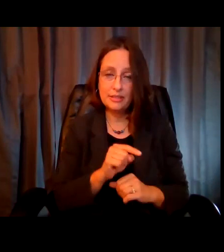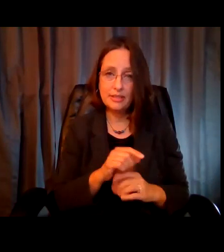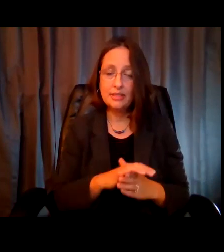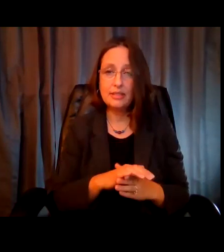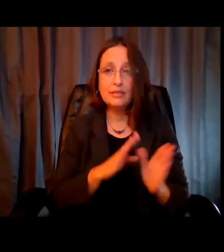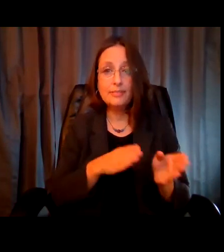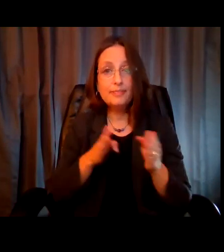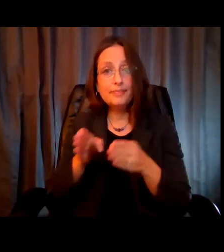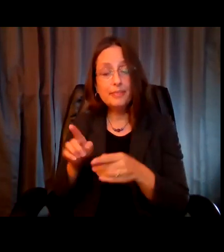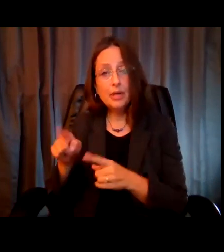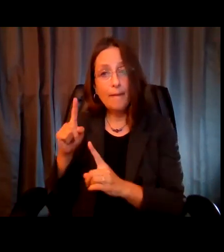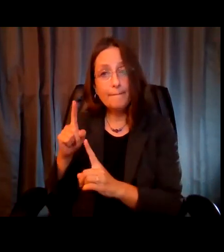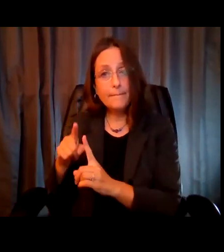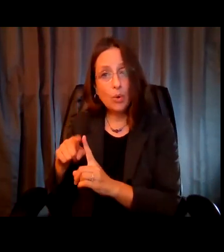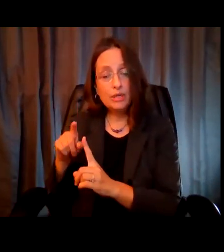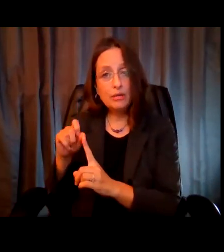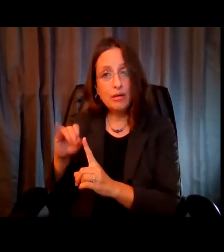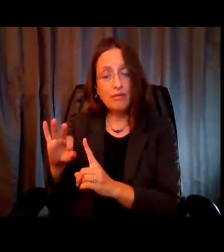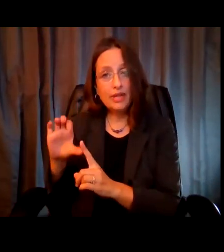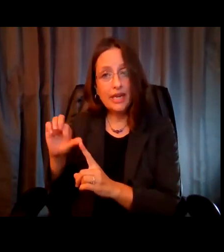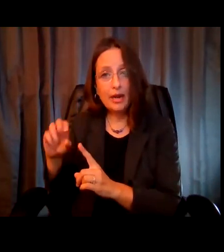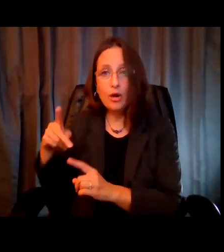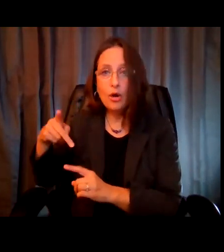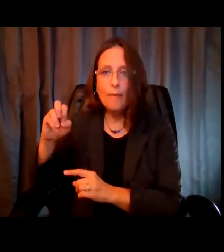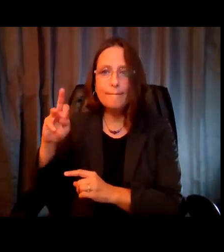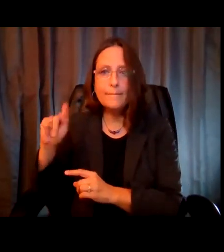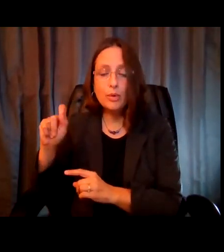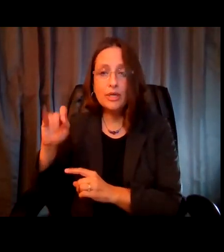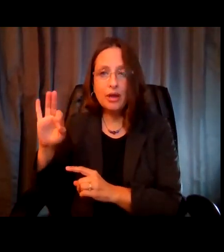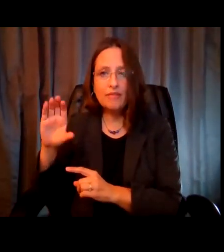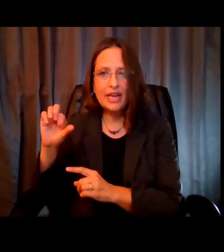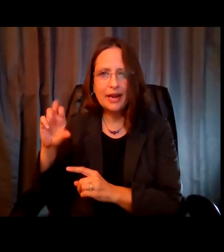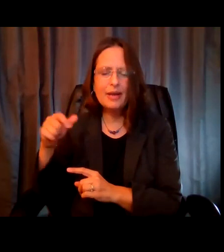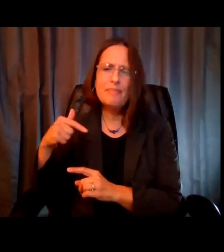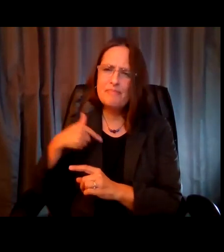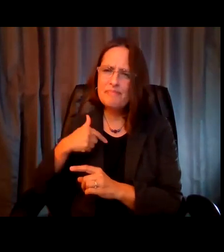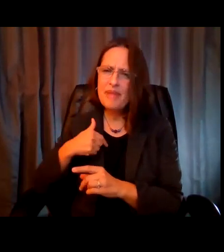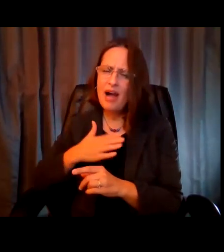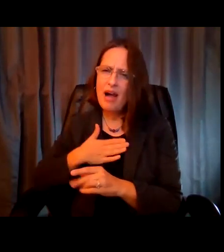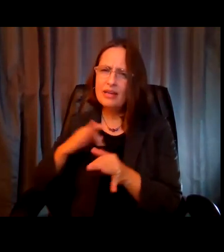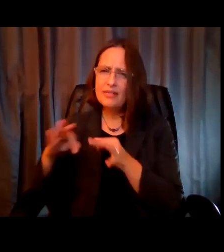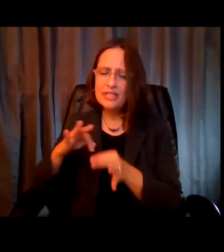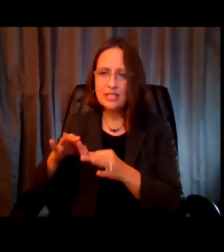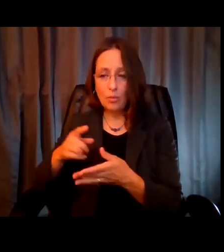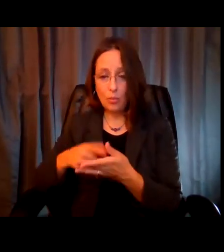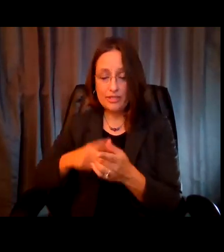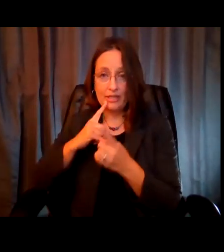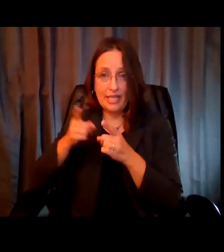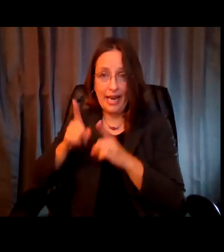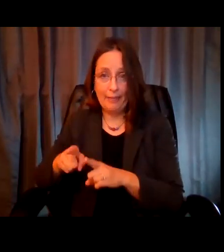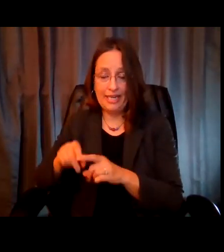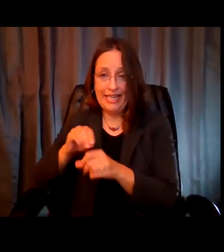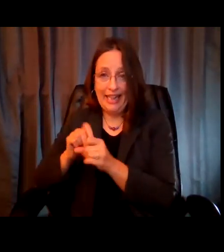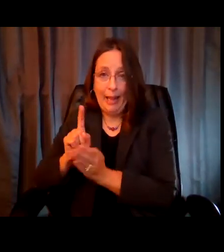and a post, or after the visit. Pre-justs are becoming common due to COVID-19 screening.